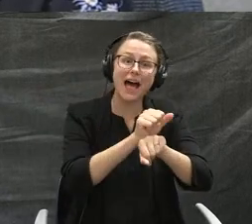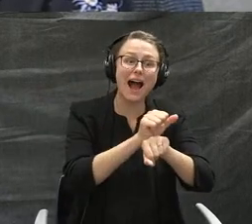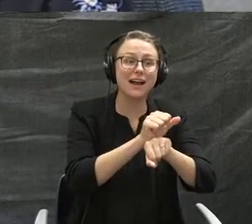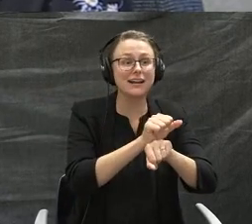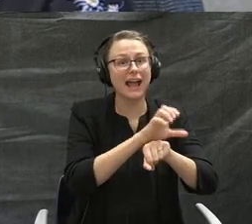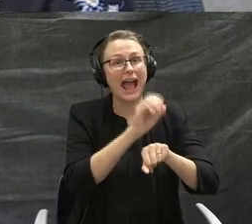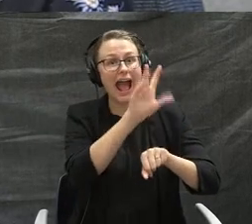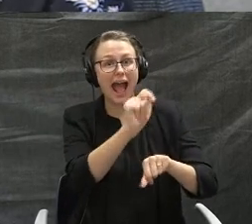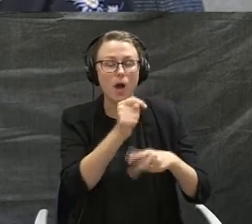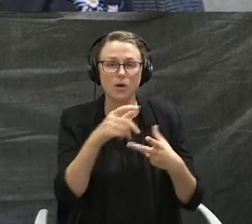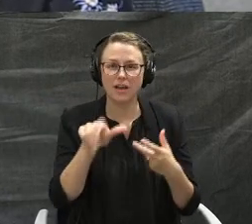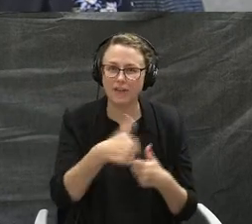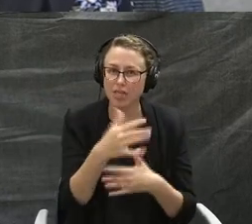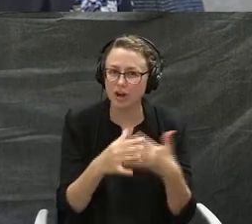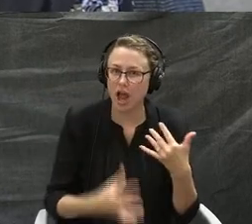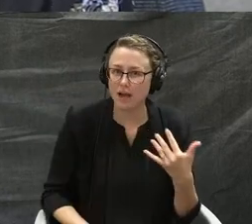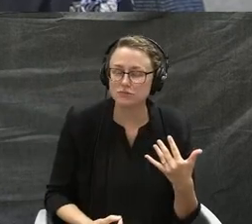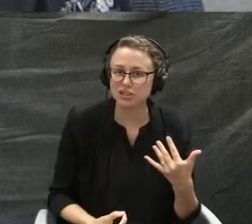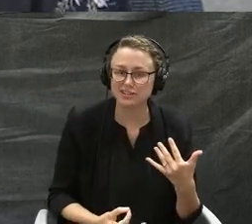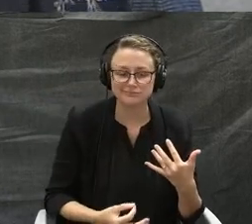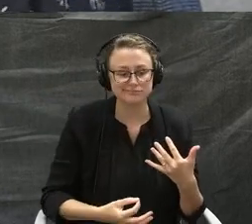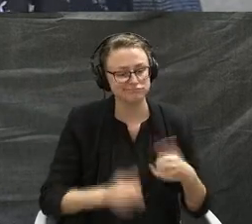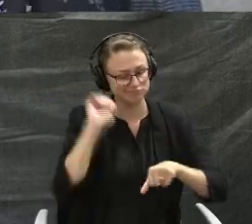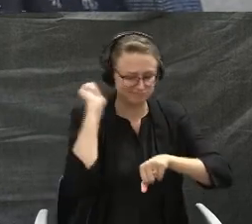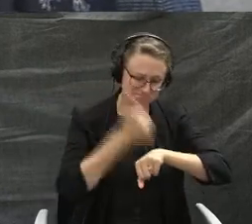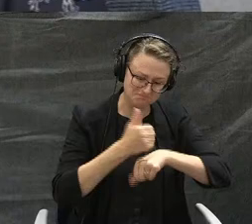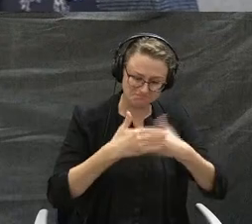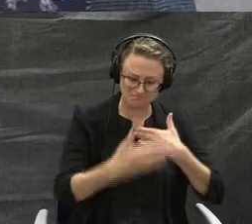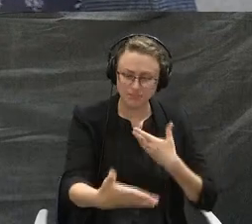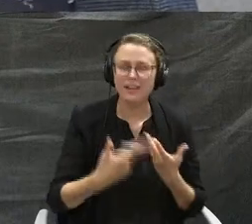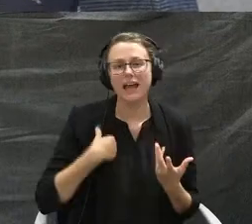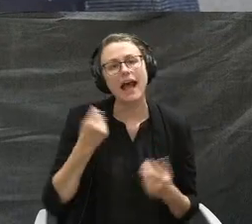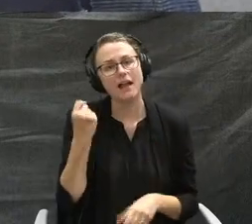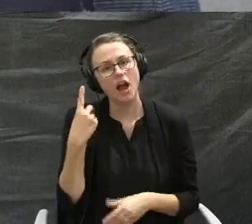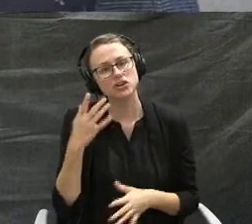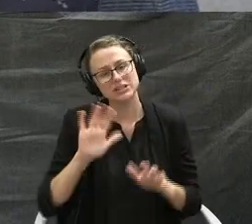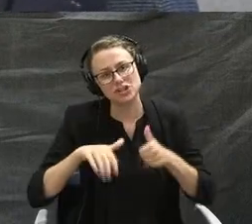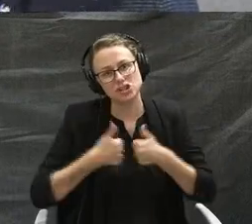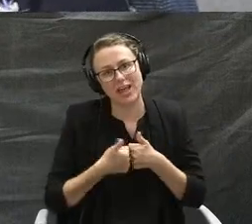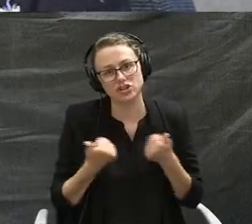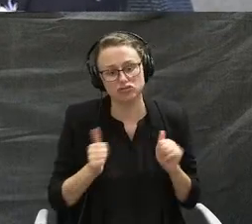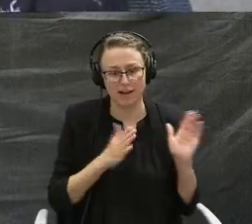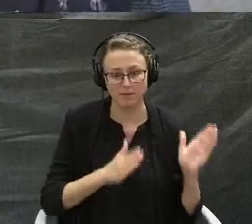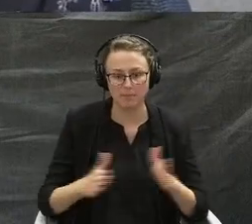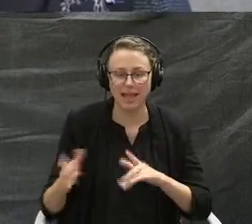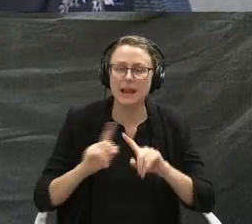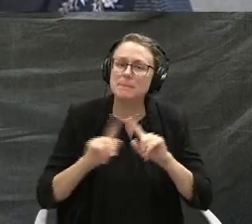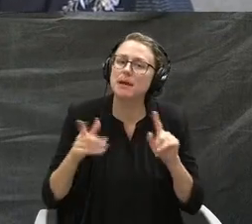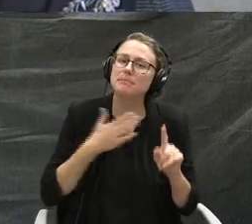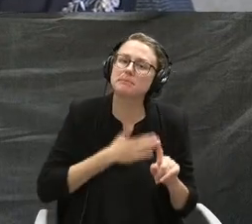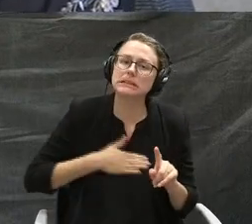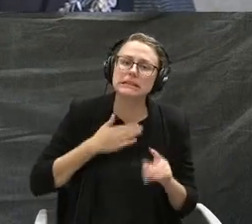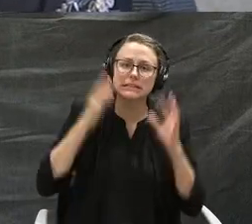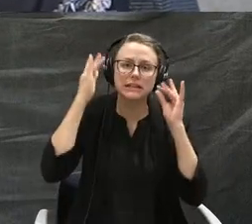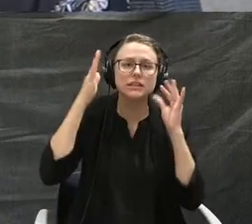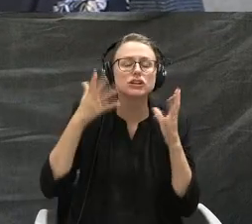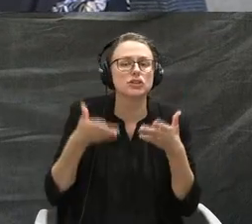information at this time. I understand there are challenges in planning, but at the very least please consider to allow special needs. Kids